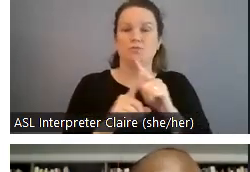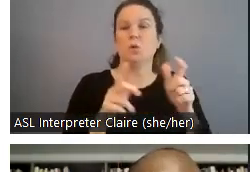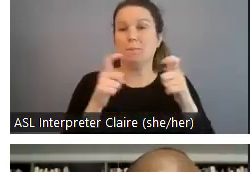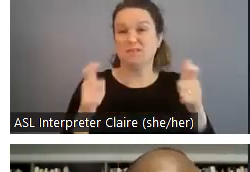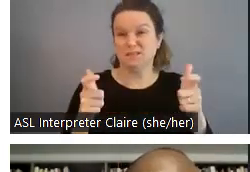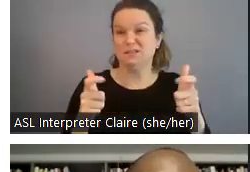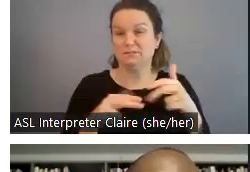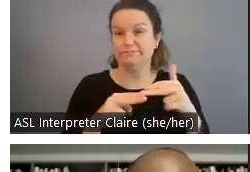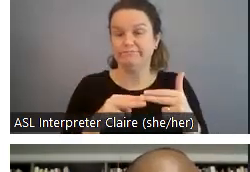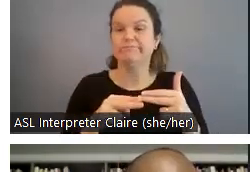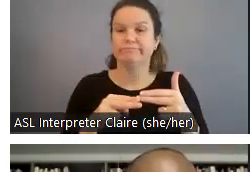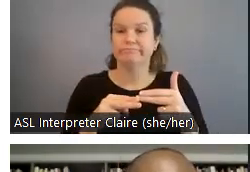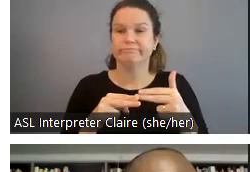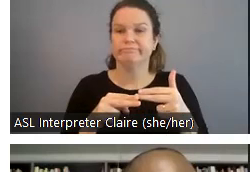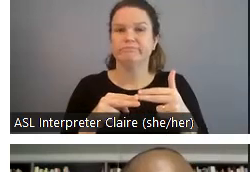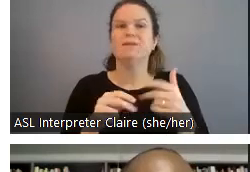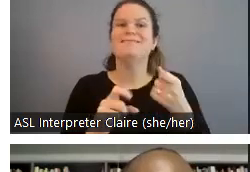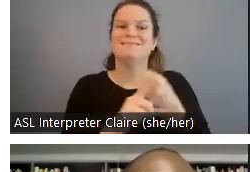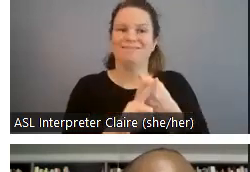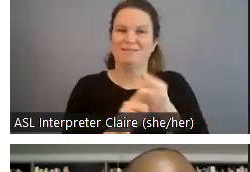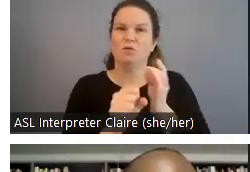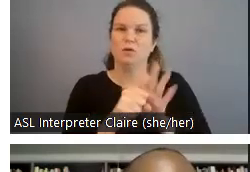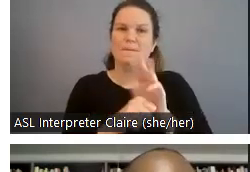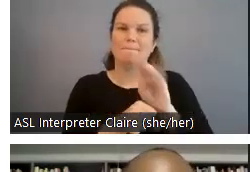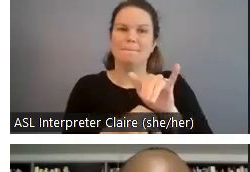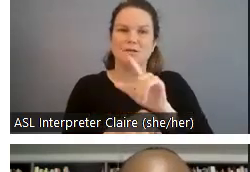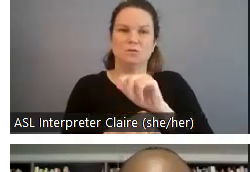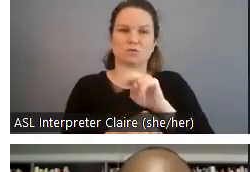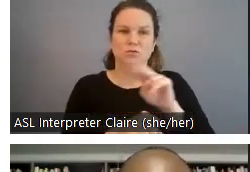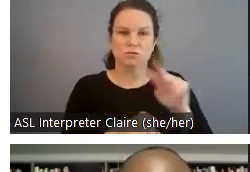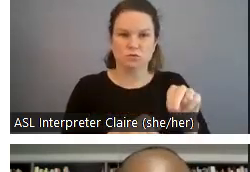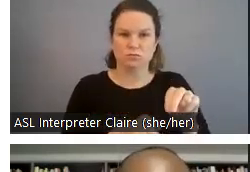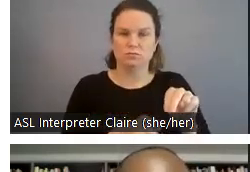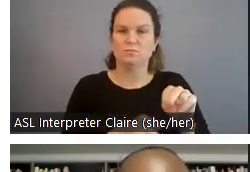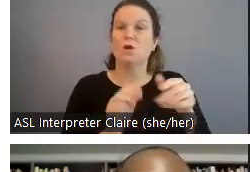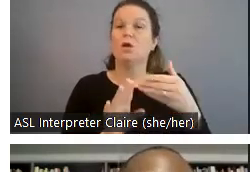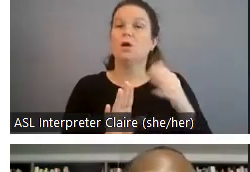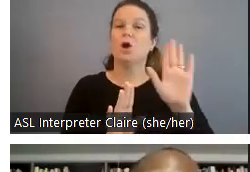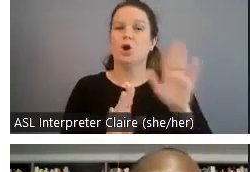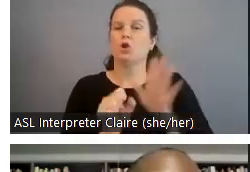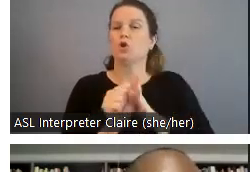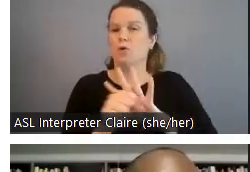COVID in May of 2022. And her pre-COVID symptoms were very similar